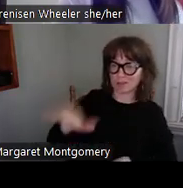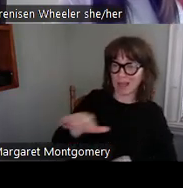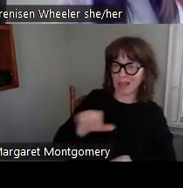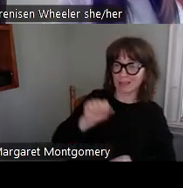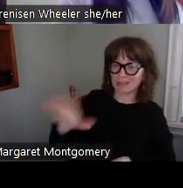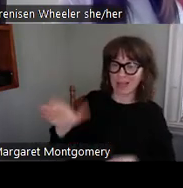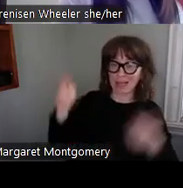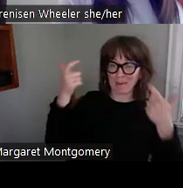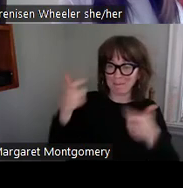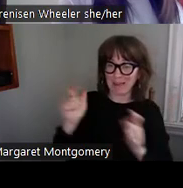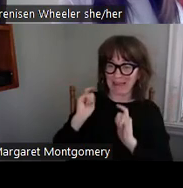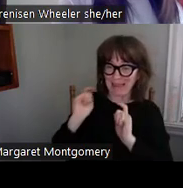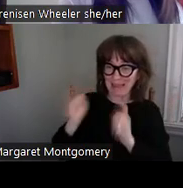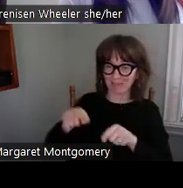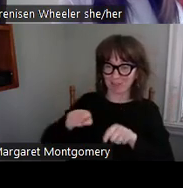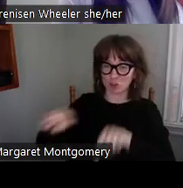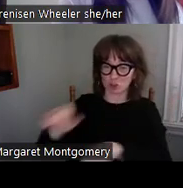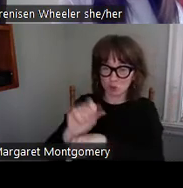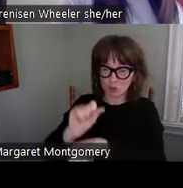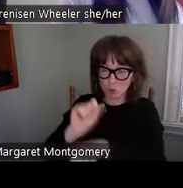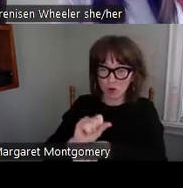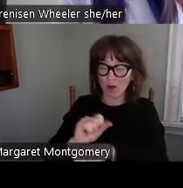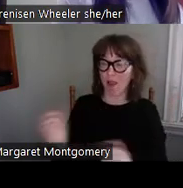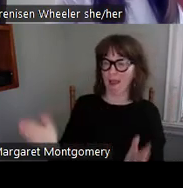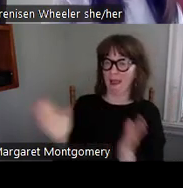12:37:06 Go away with them. Too many people didn't see it as a flag like I did, and it